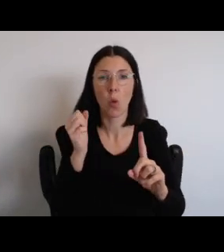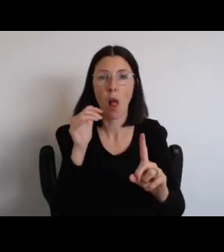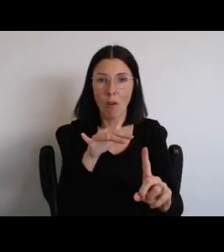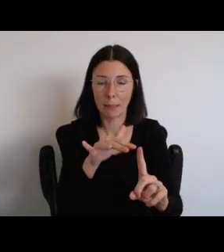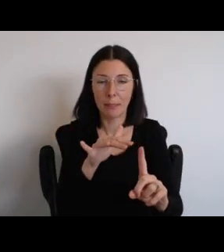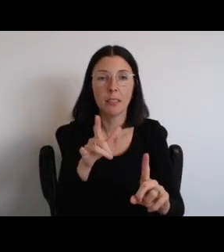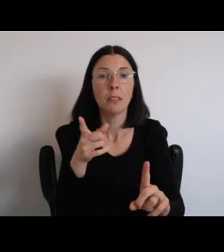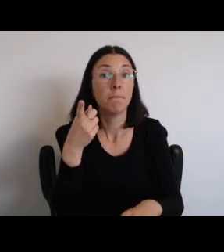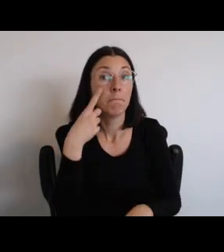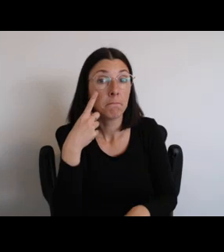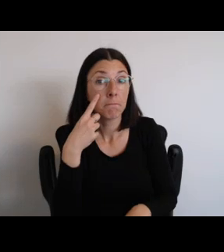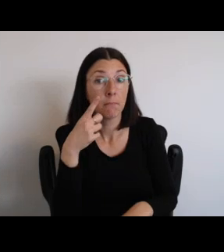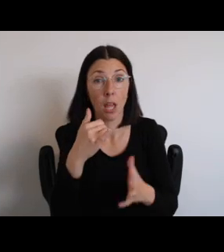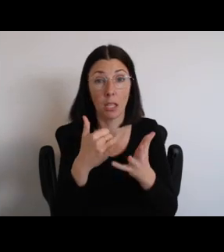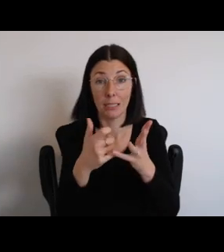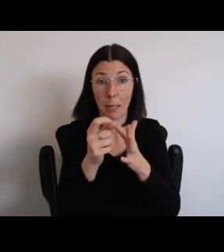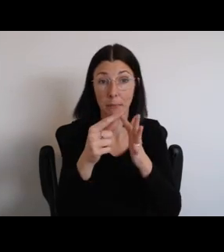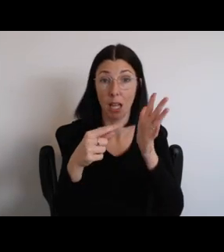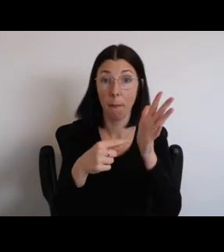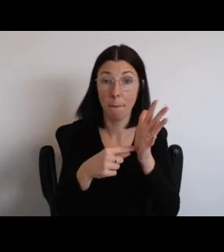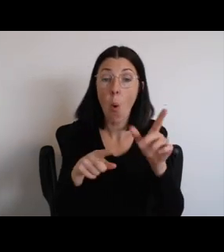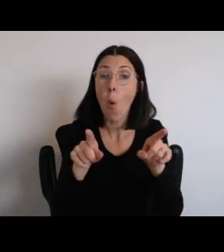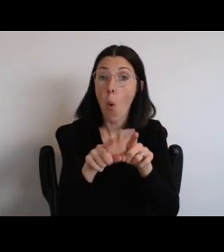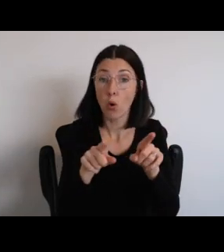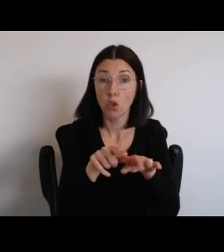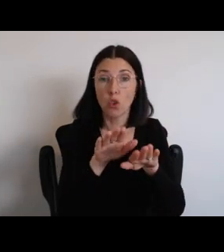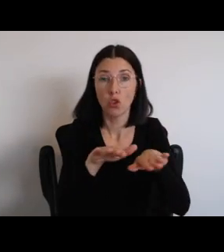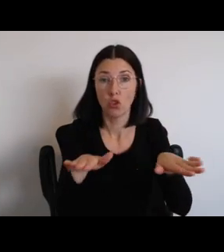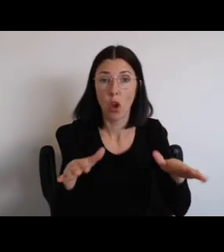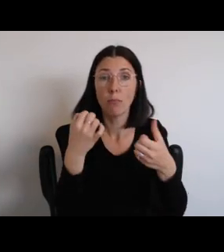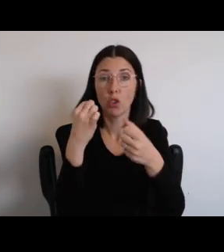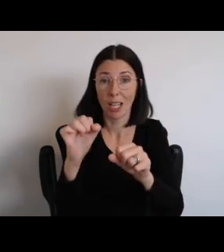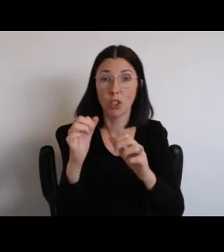week we'll also be running a webinar on some type of child protection about a topic to be